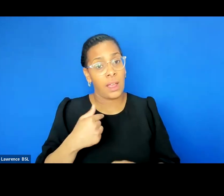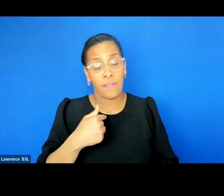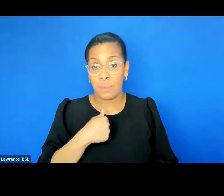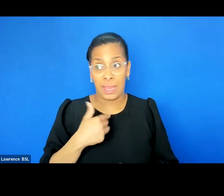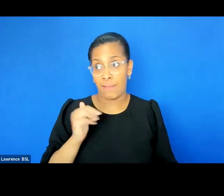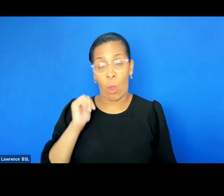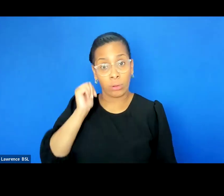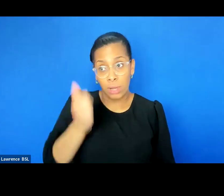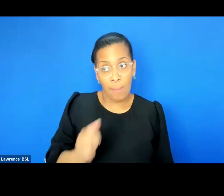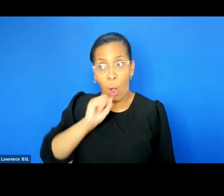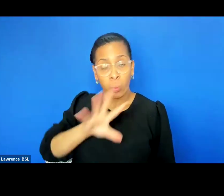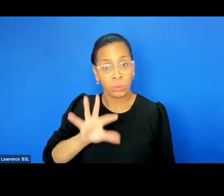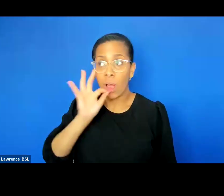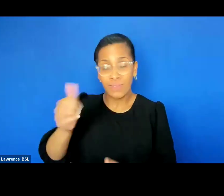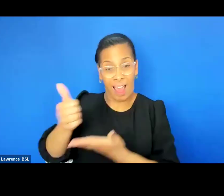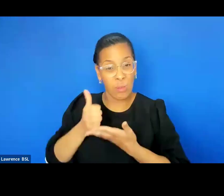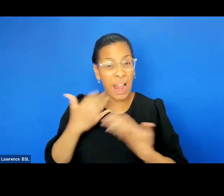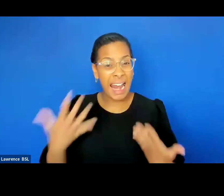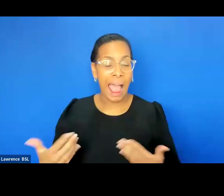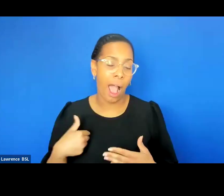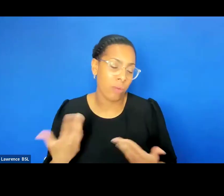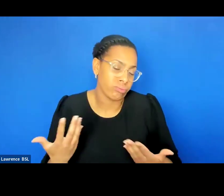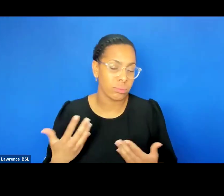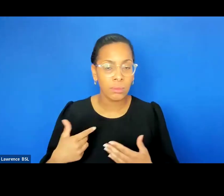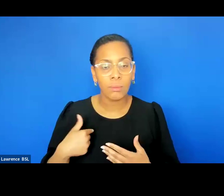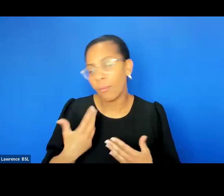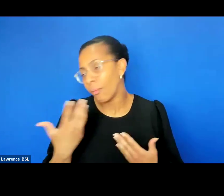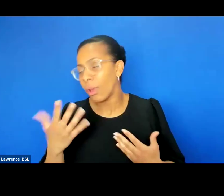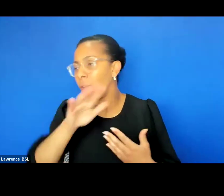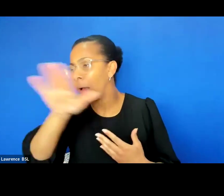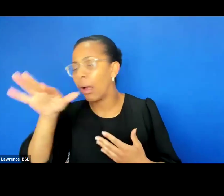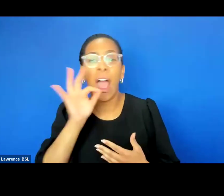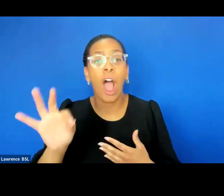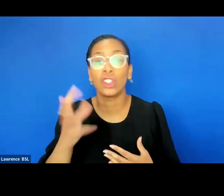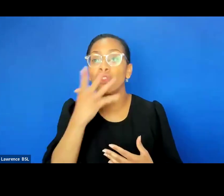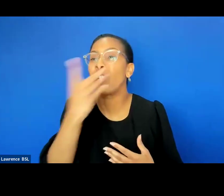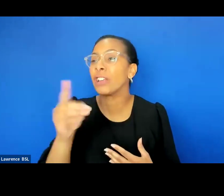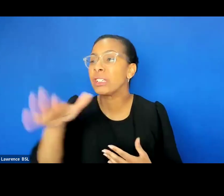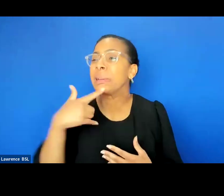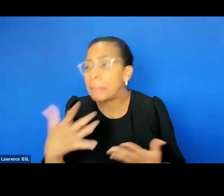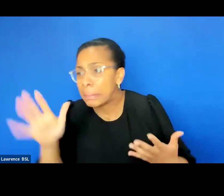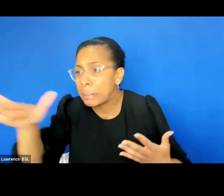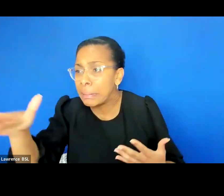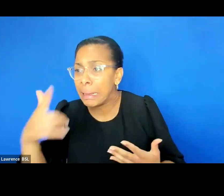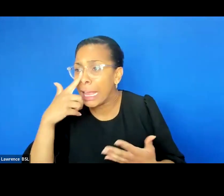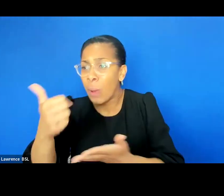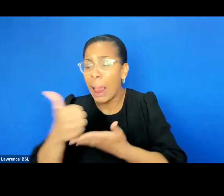Now I ask strangers for help on the streets in New York. I'm like, "Excuse me, I can't raise my arms above my head. Can you help me put my hat on?"